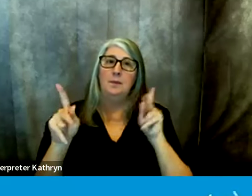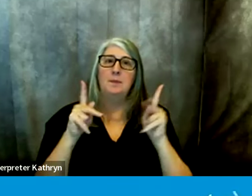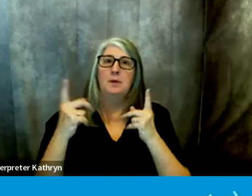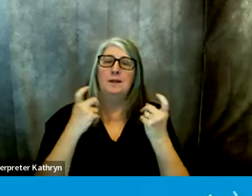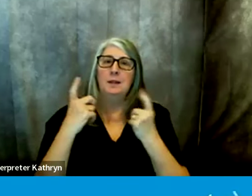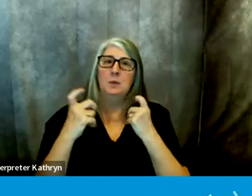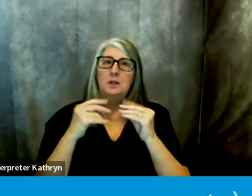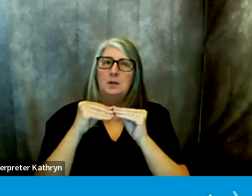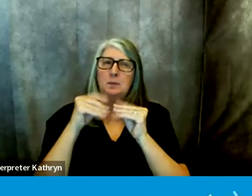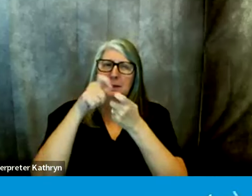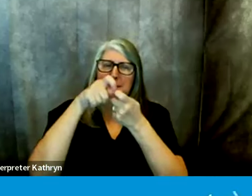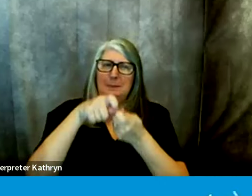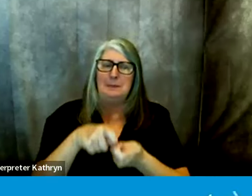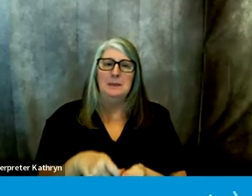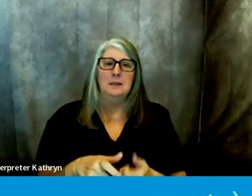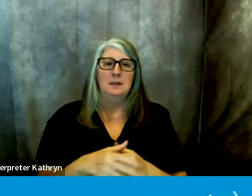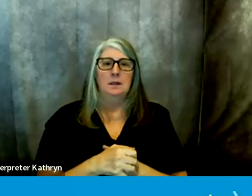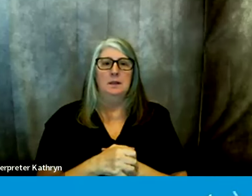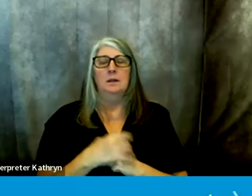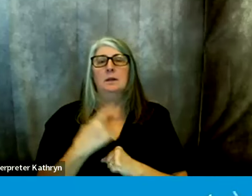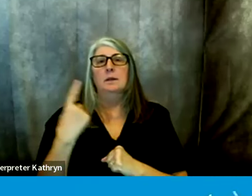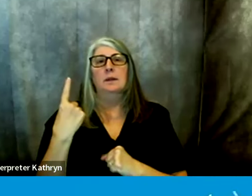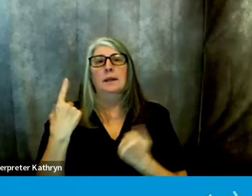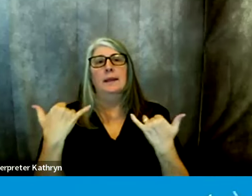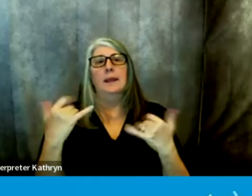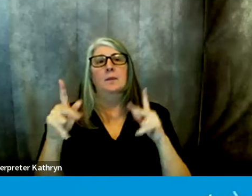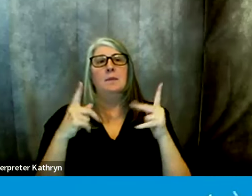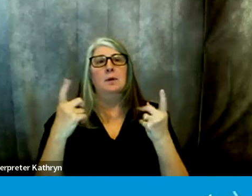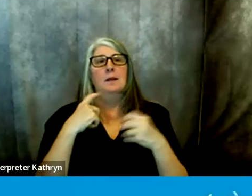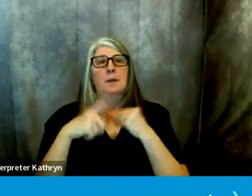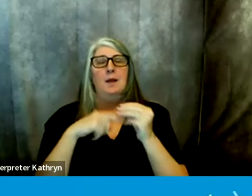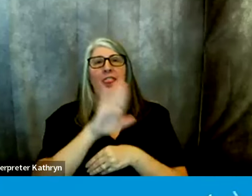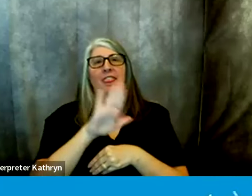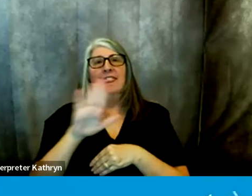because now people are asking about their individual cases.